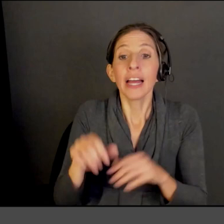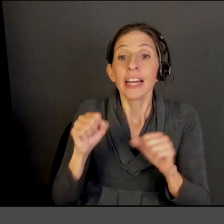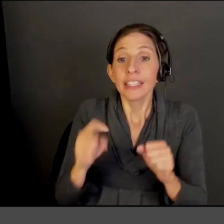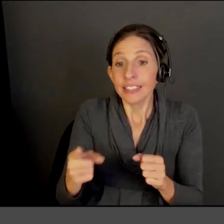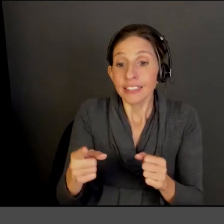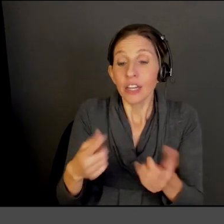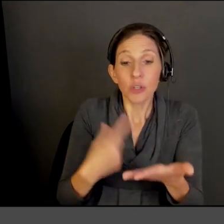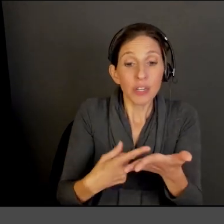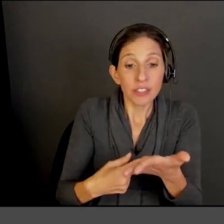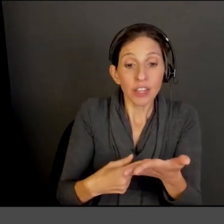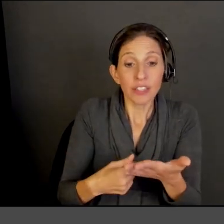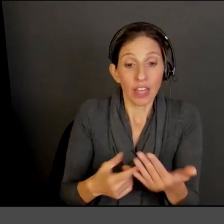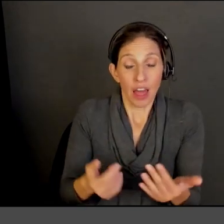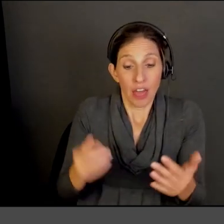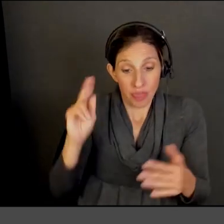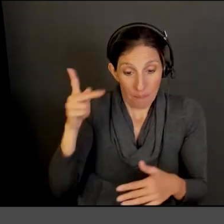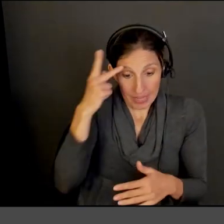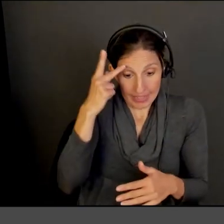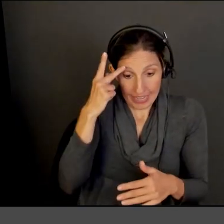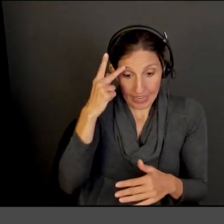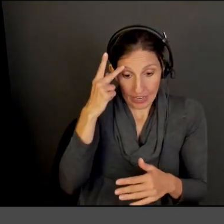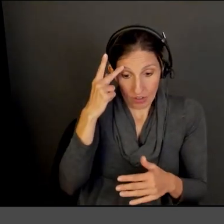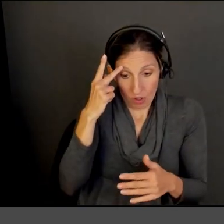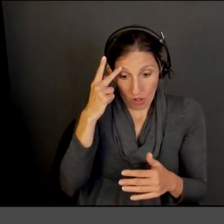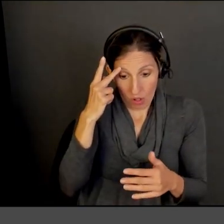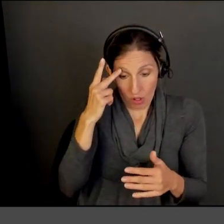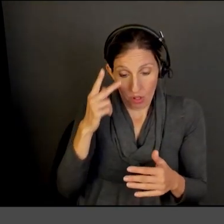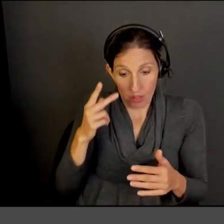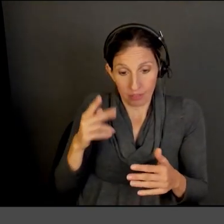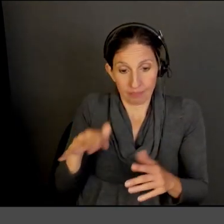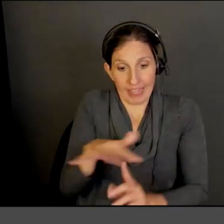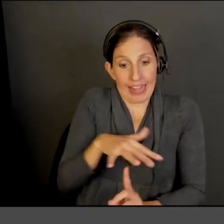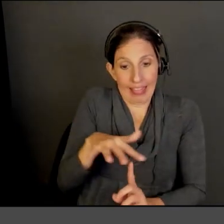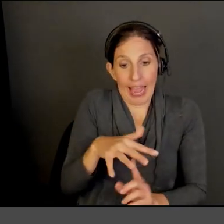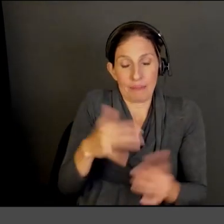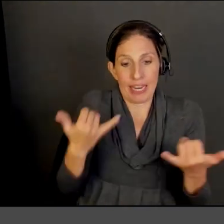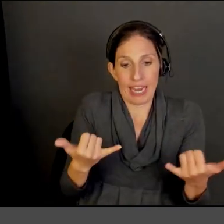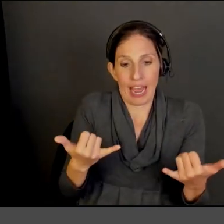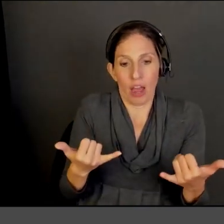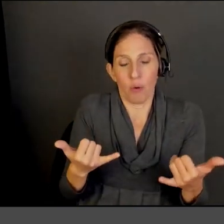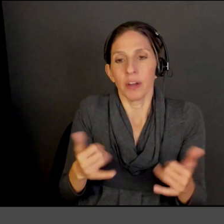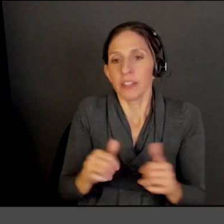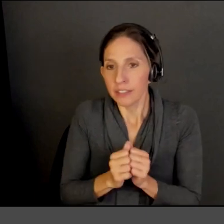AND THE ROLE OF OF FACTS. OKAY.